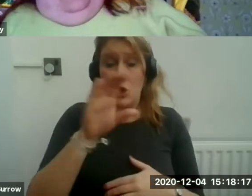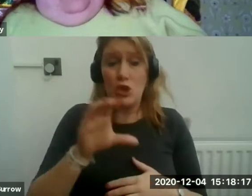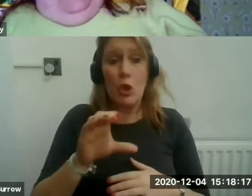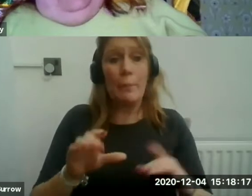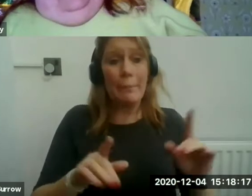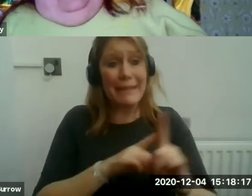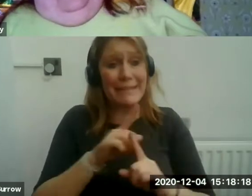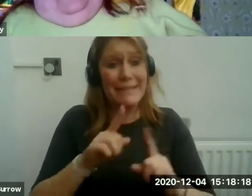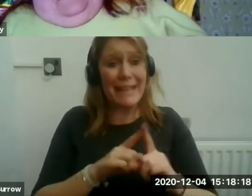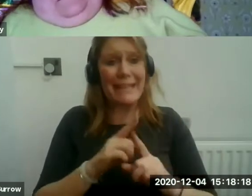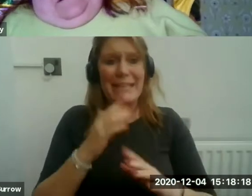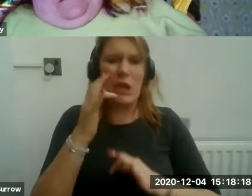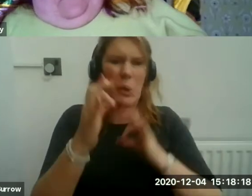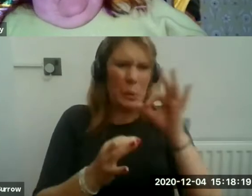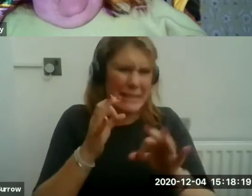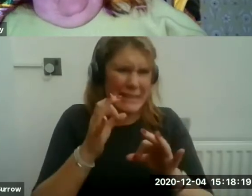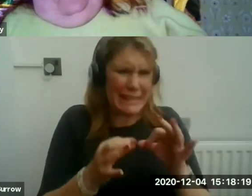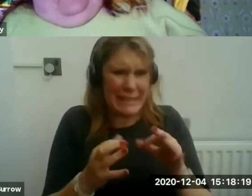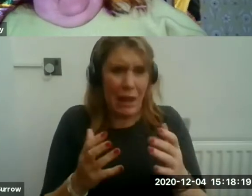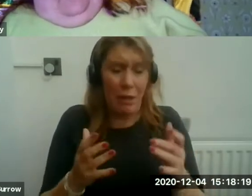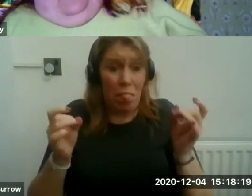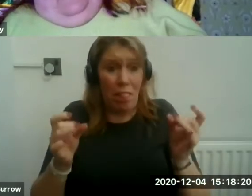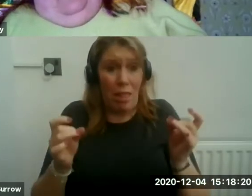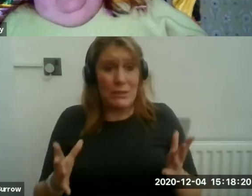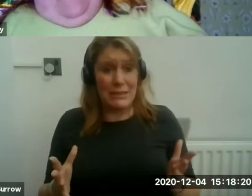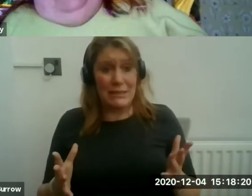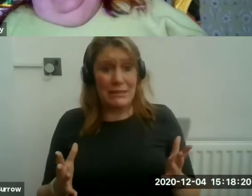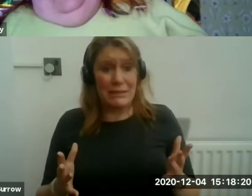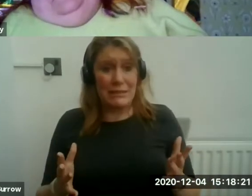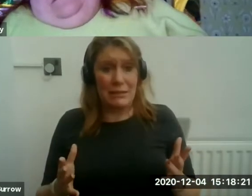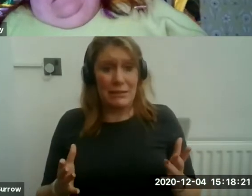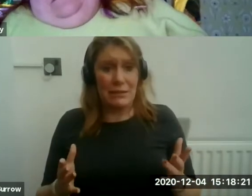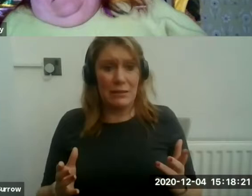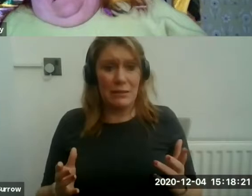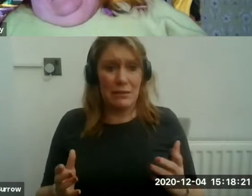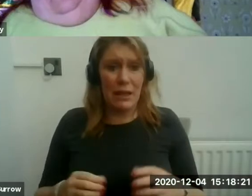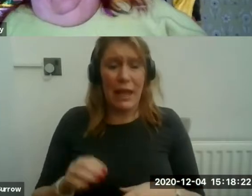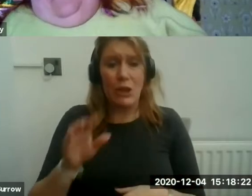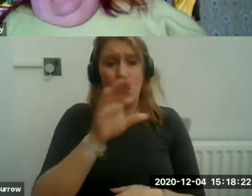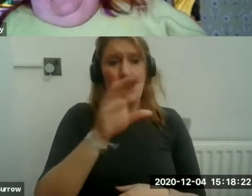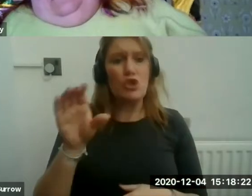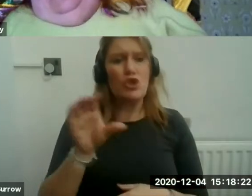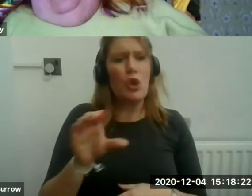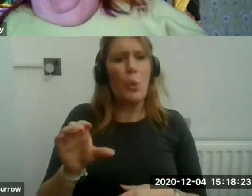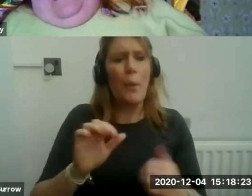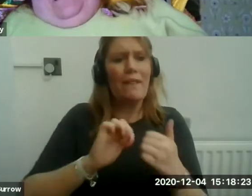quizes and Zooming with friends and at